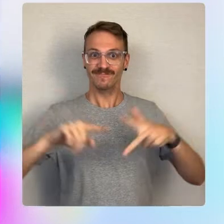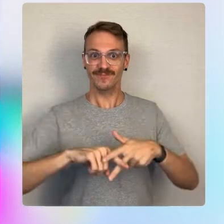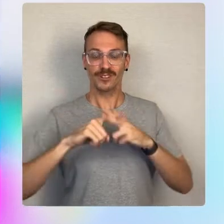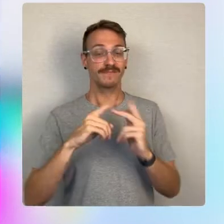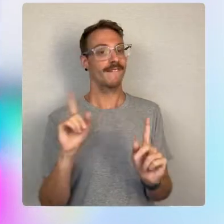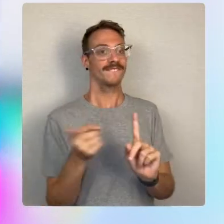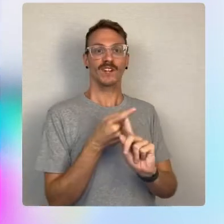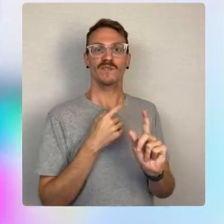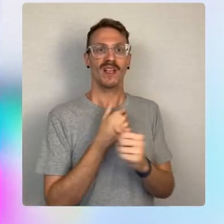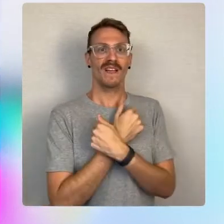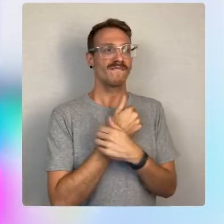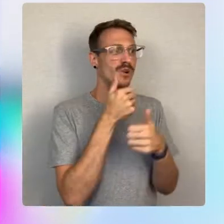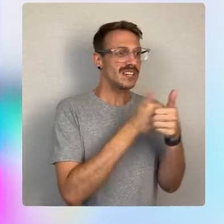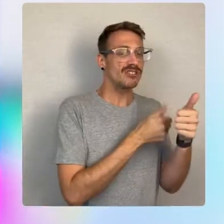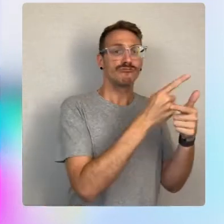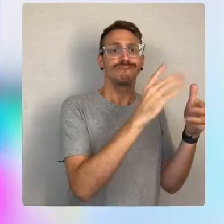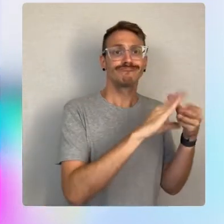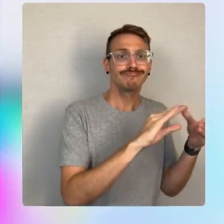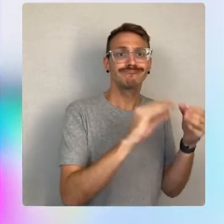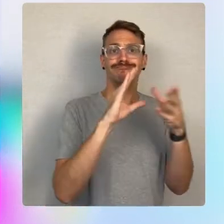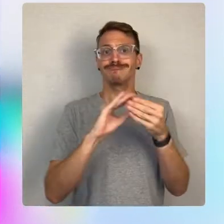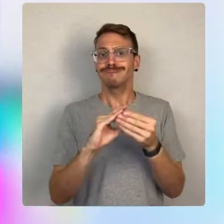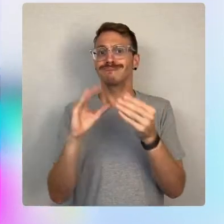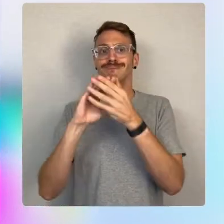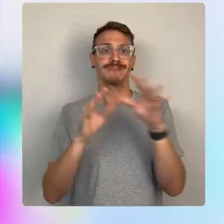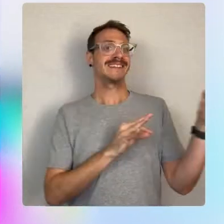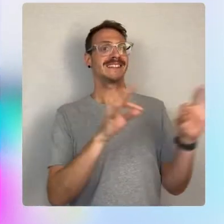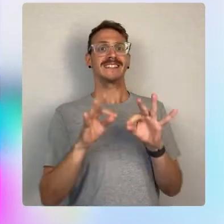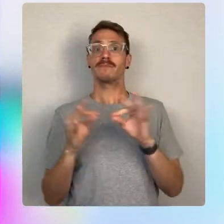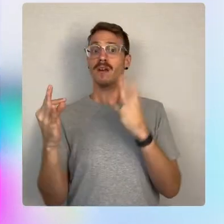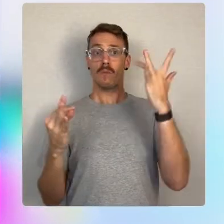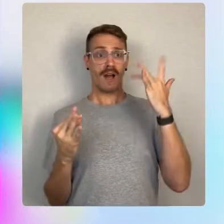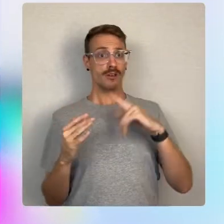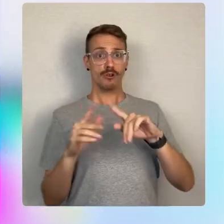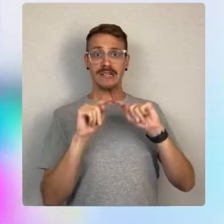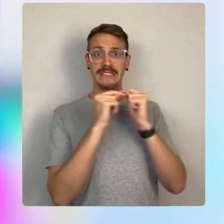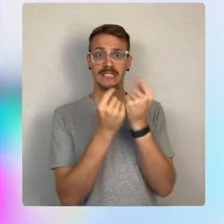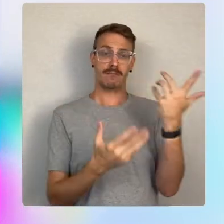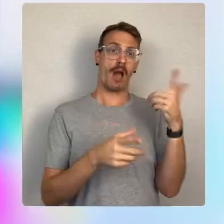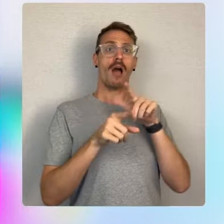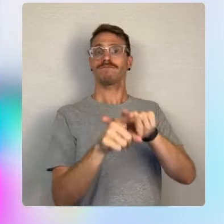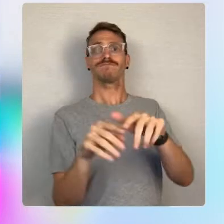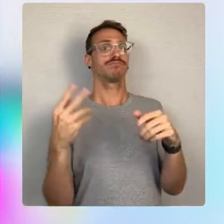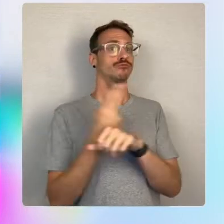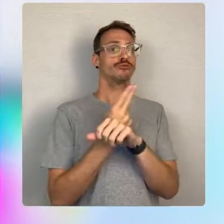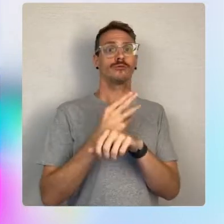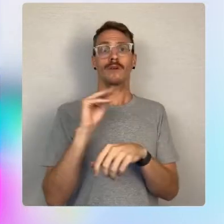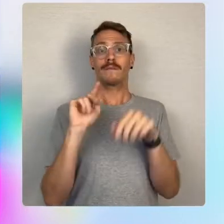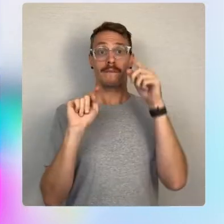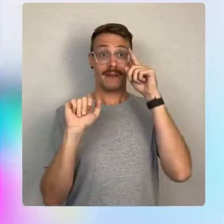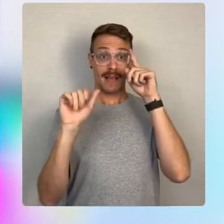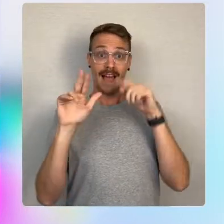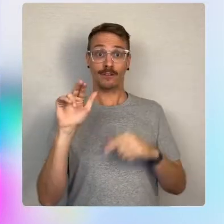I would first love for each of you to briefly explain, why did your team integrate the Meta Avatars SDK to begin with?